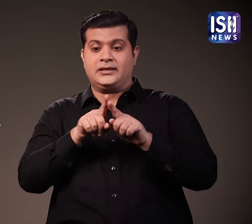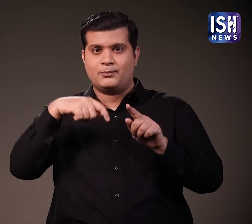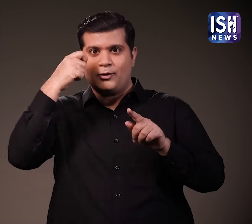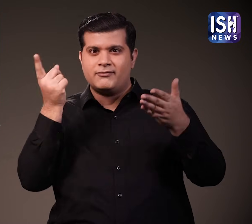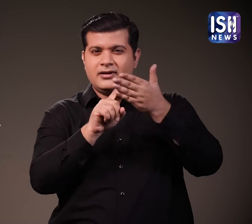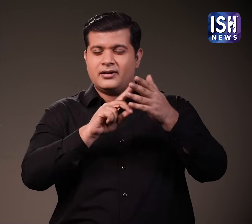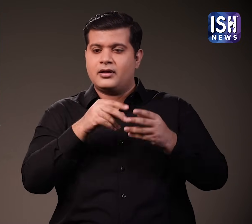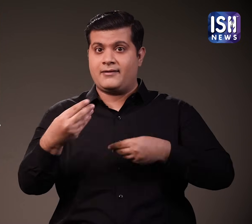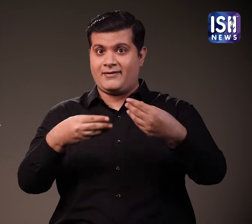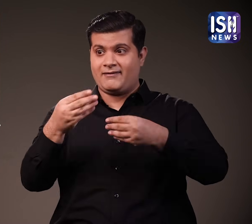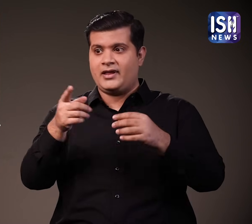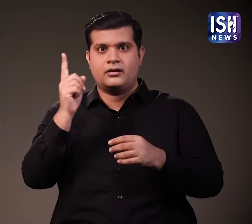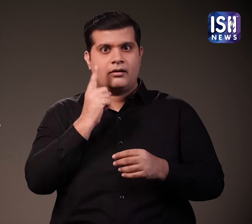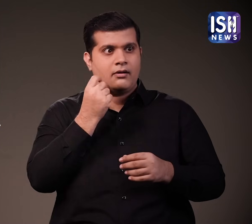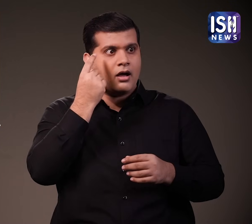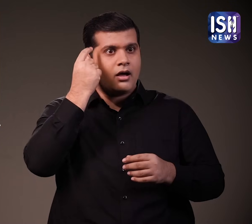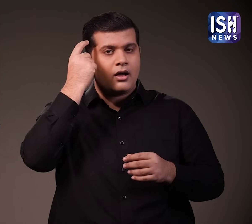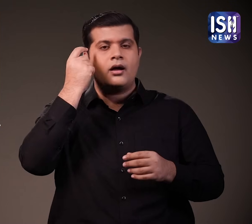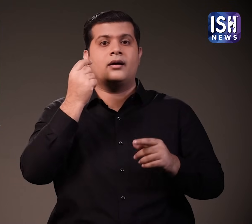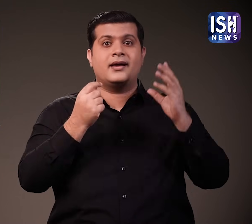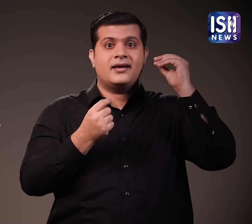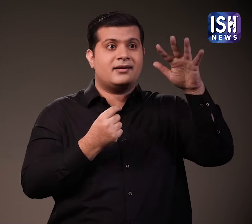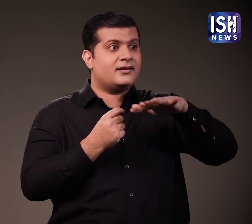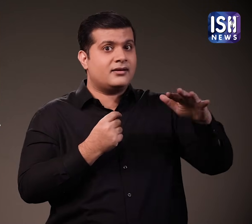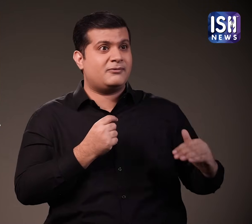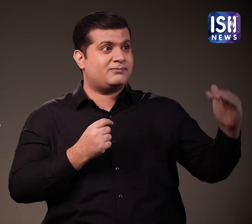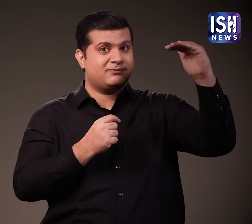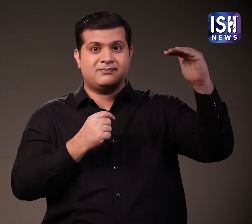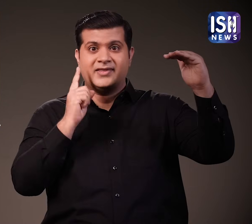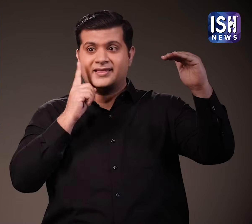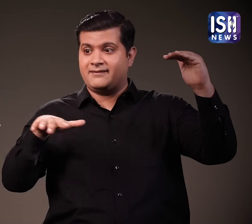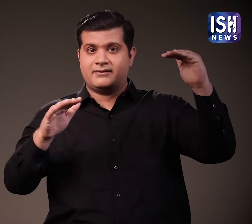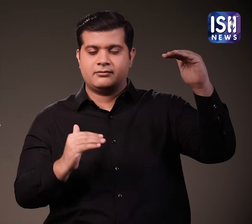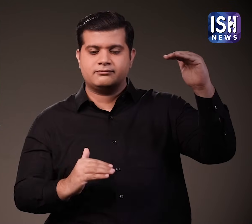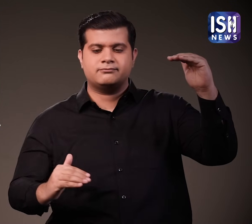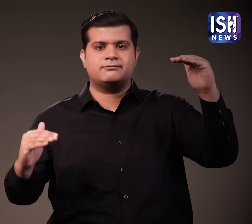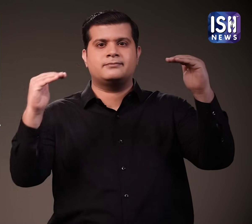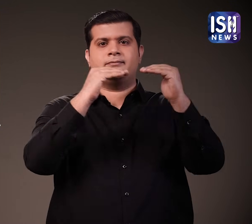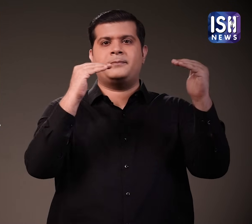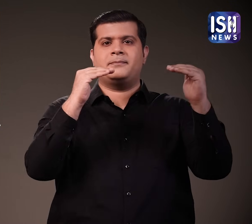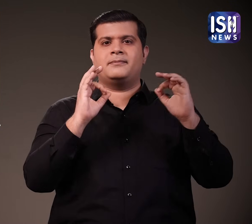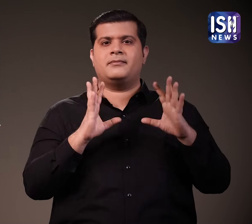Movies with ISL interpretation help the Deaf gain knowledge and become at par with the hearing.